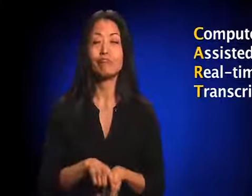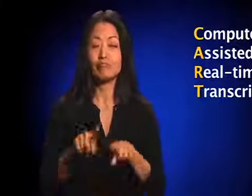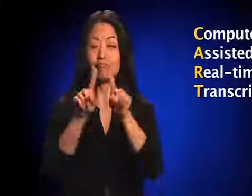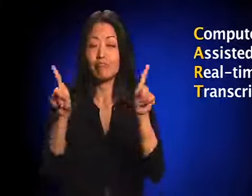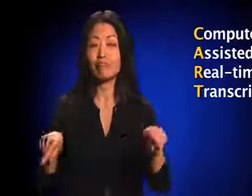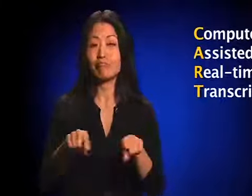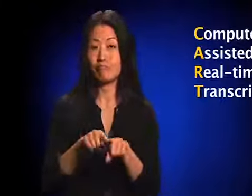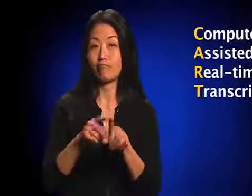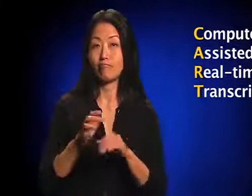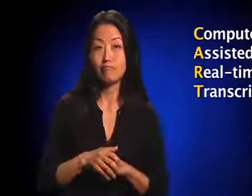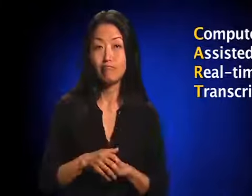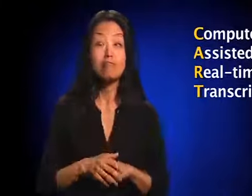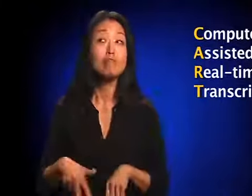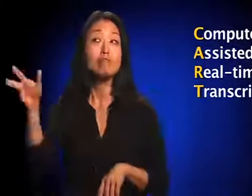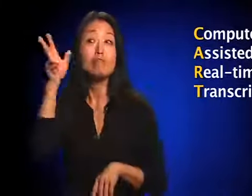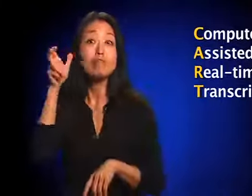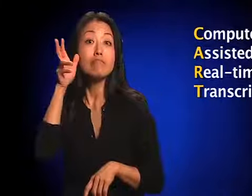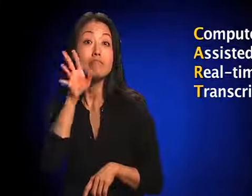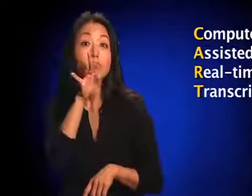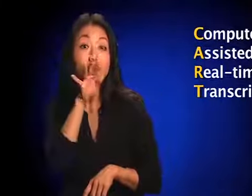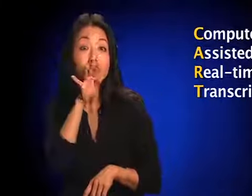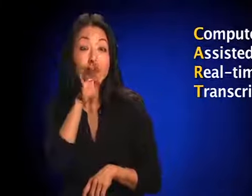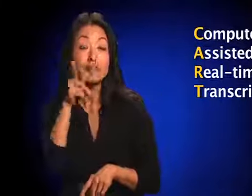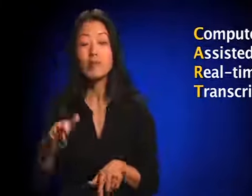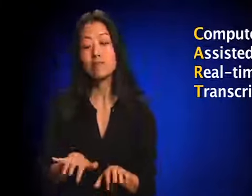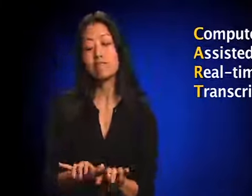CART allows an operator to type what is said into a computer that